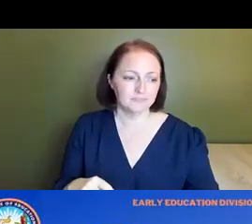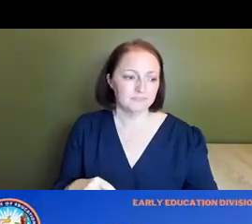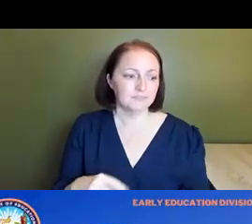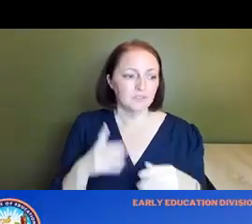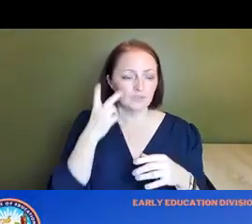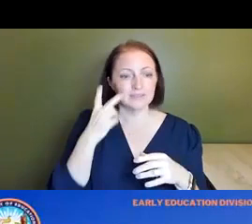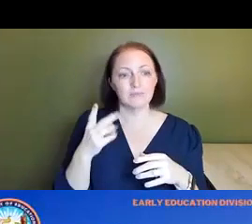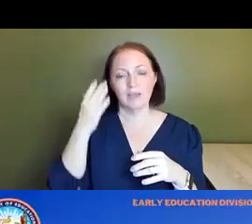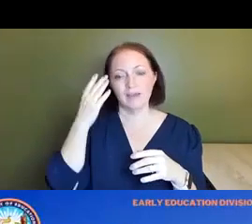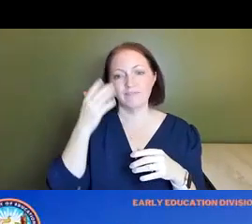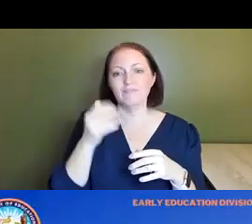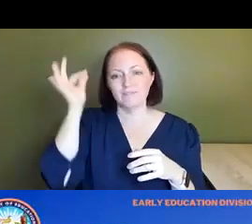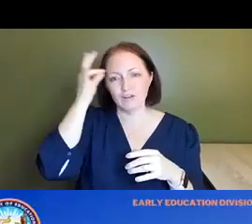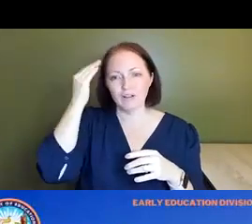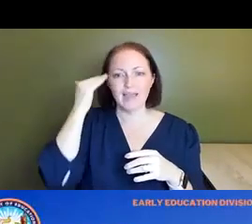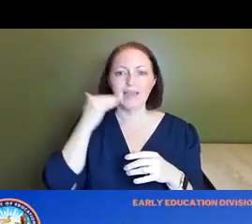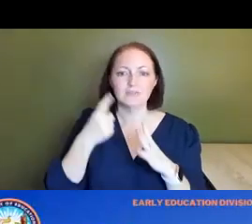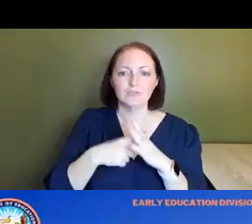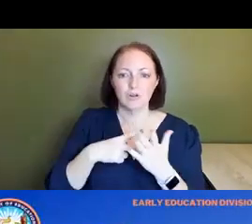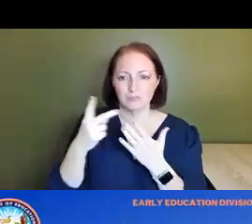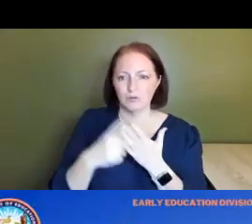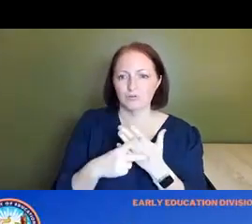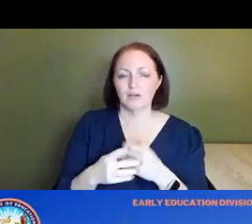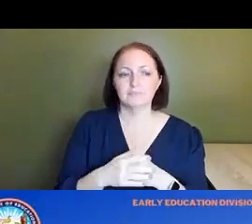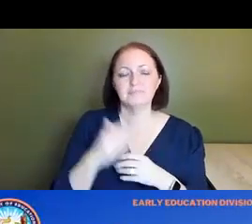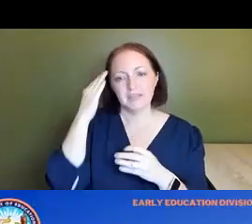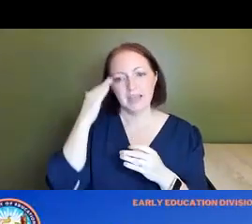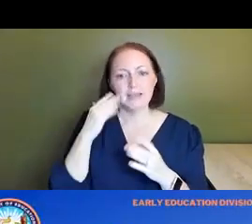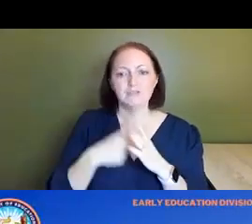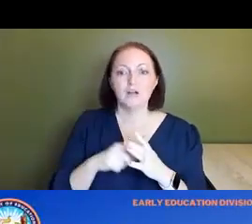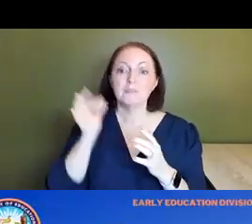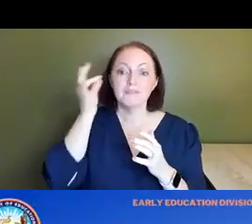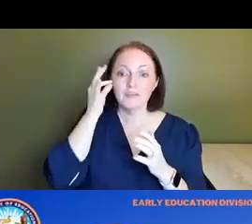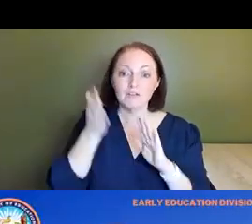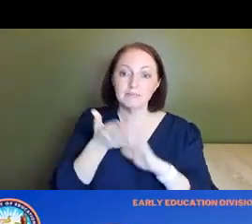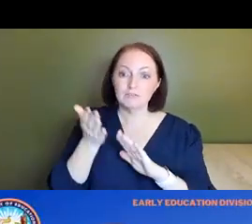also have federal Head Start Programs. Head Start is federally administered program that